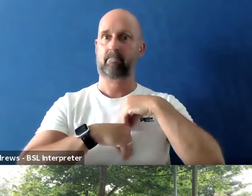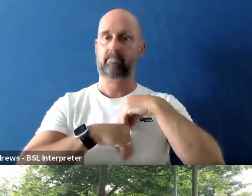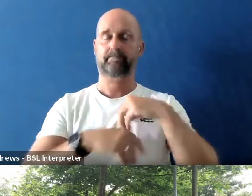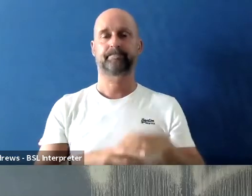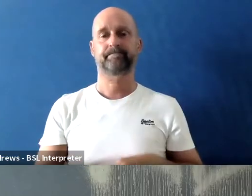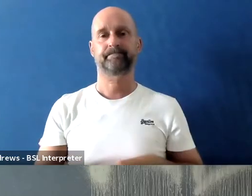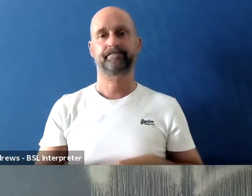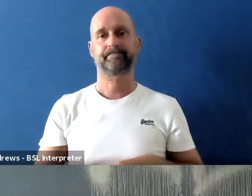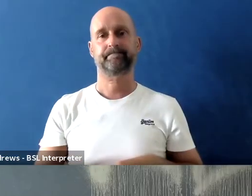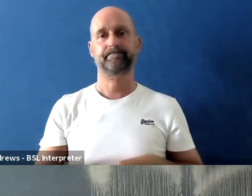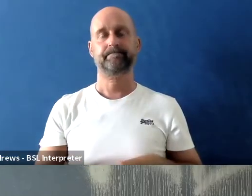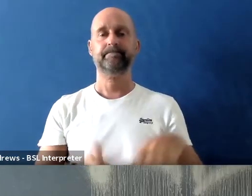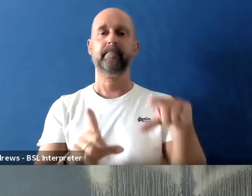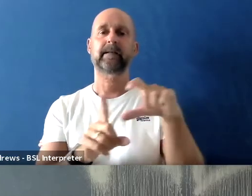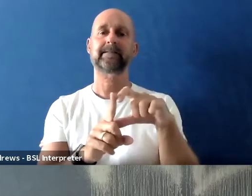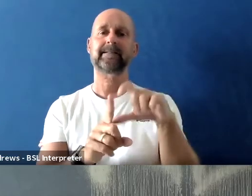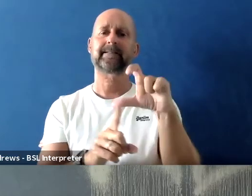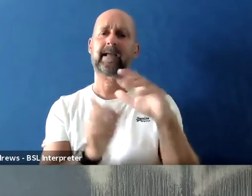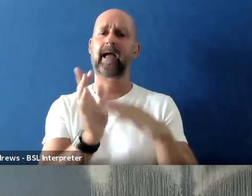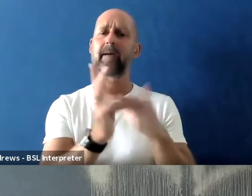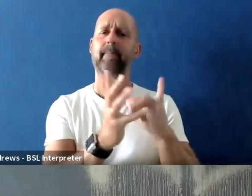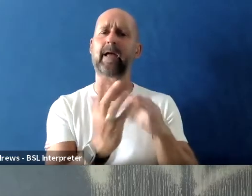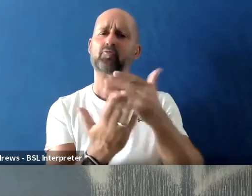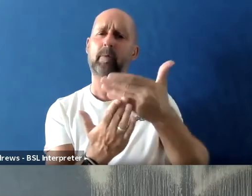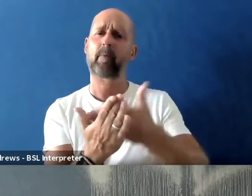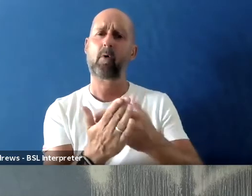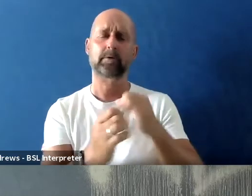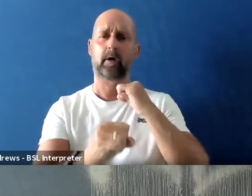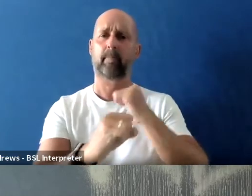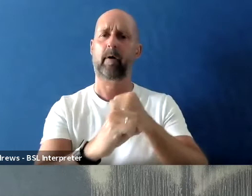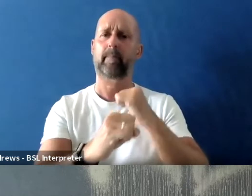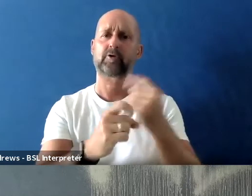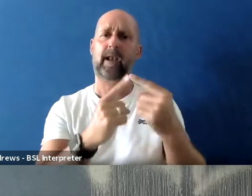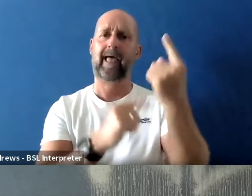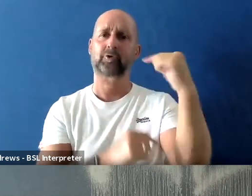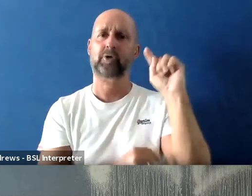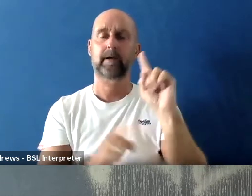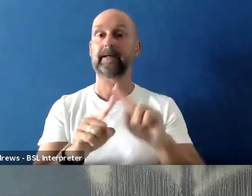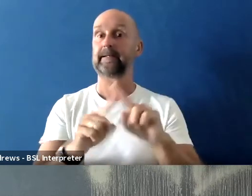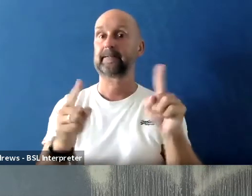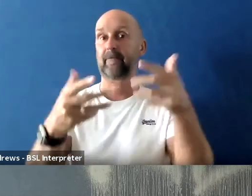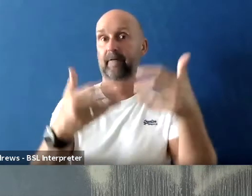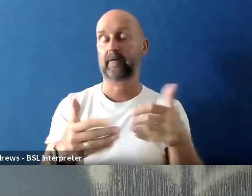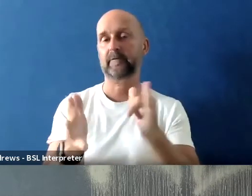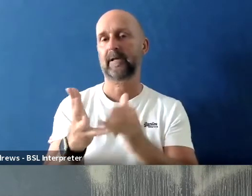In a DCMS report published last year, and these figures are slightly different to Sandra's so I'm not sure which are correct,